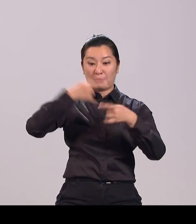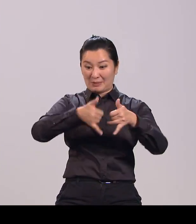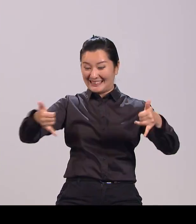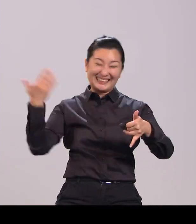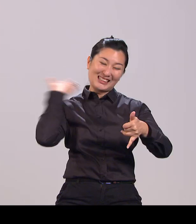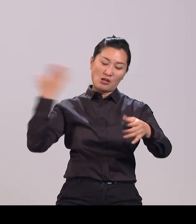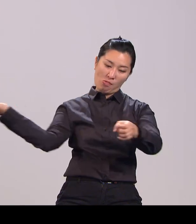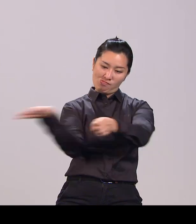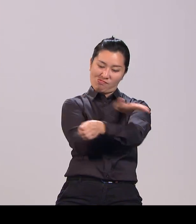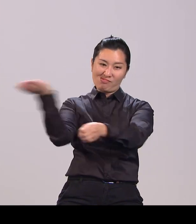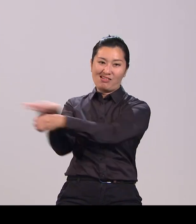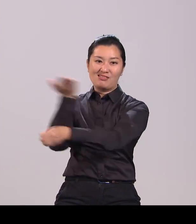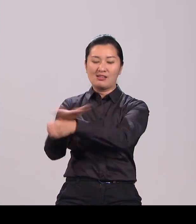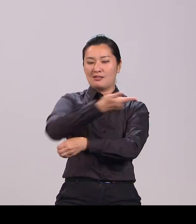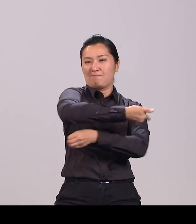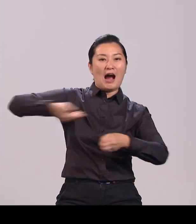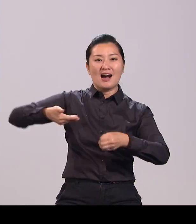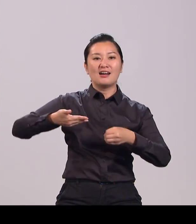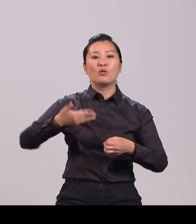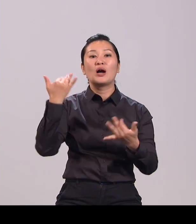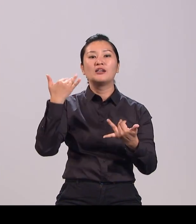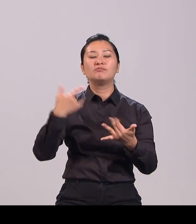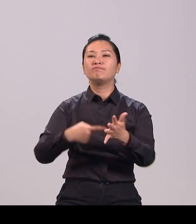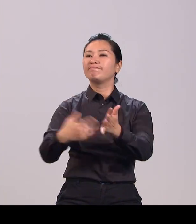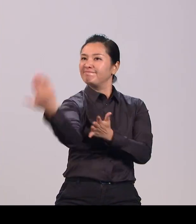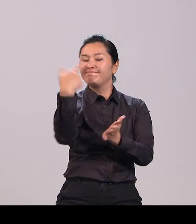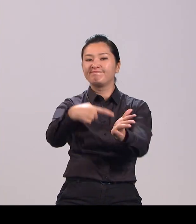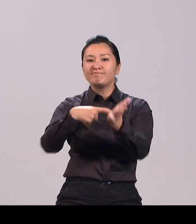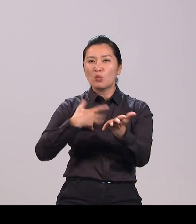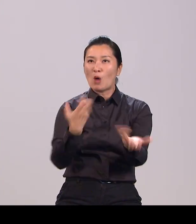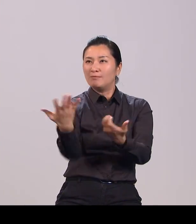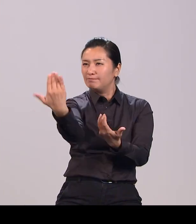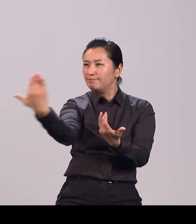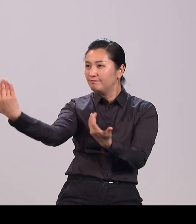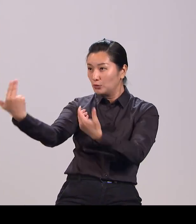so as to impress possible recruits and get more people to join them from Southeast Asia.